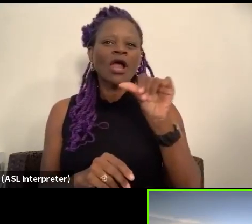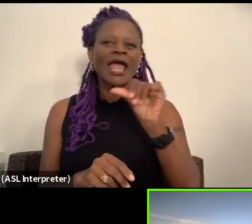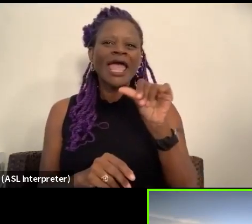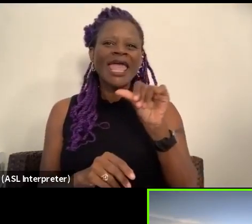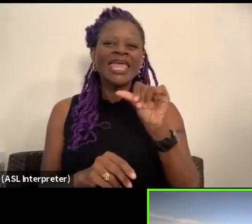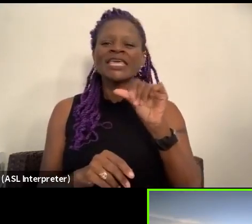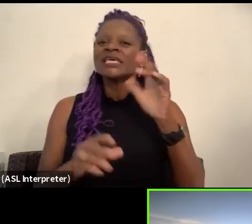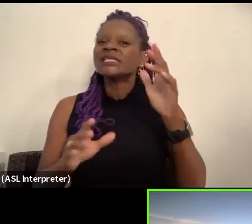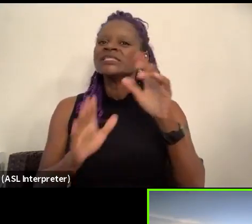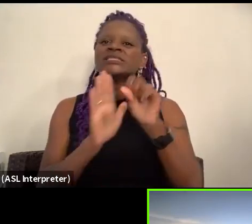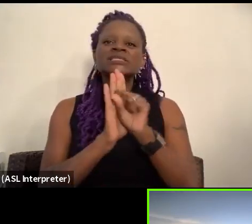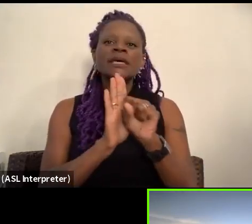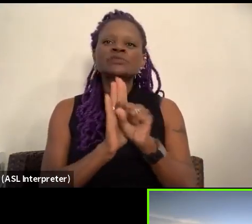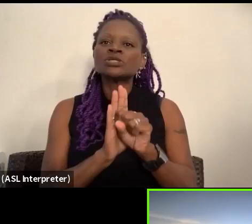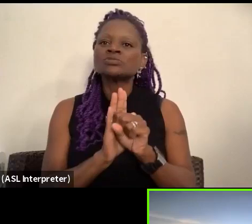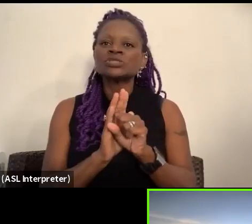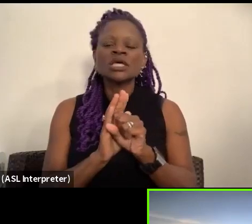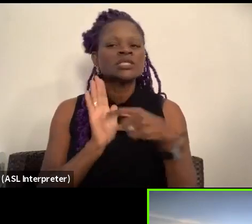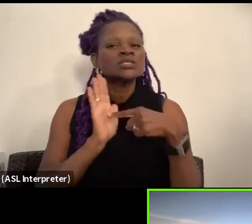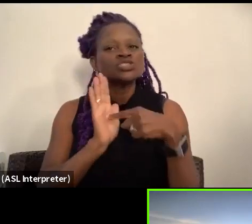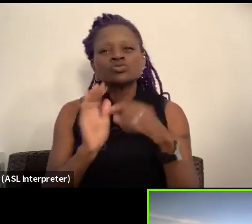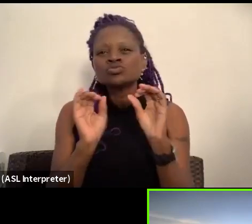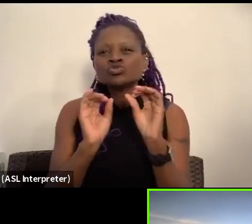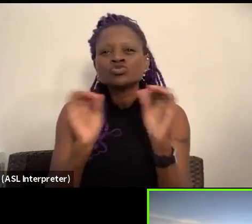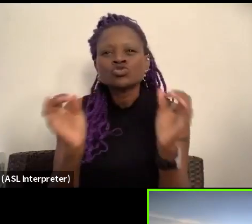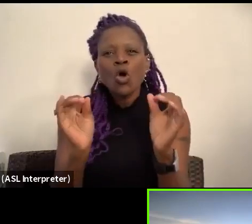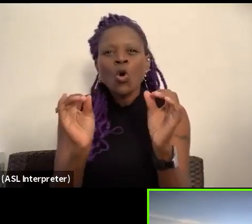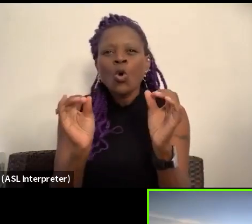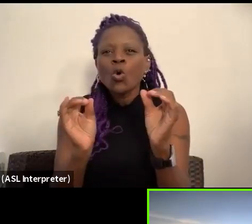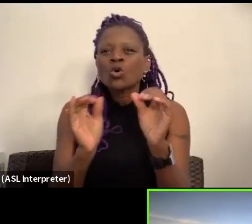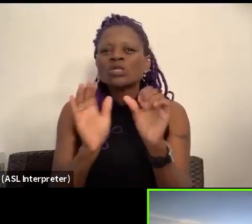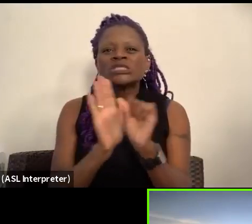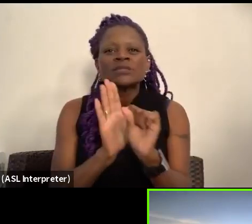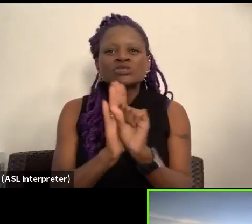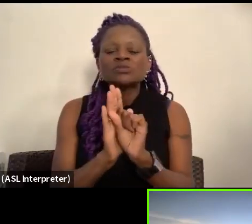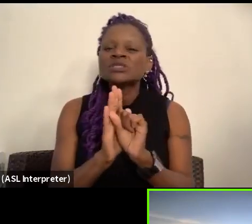they can definitely transmit covid to family, friends in the community.